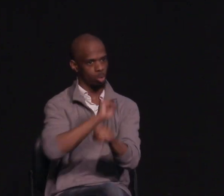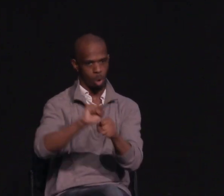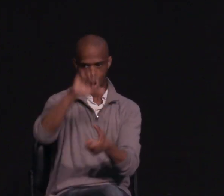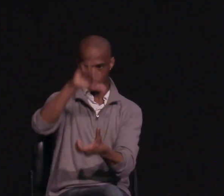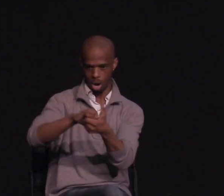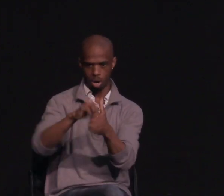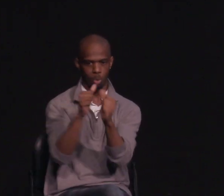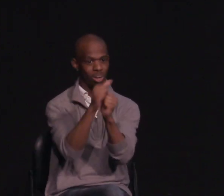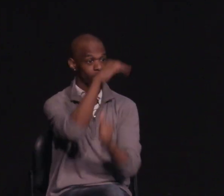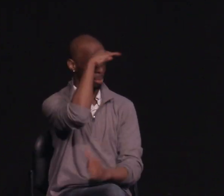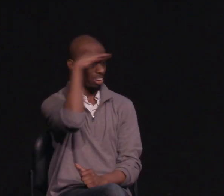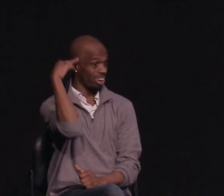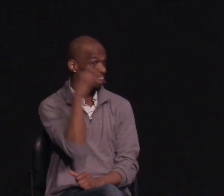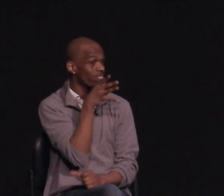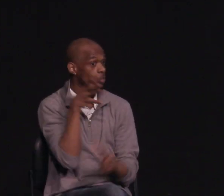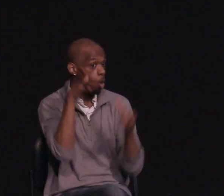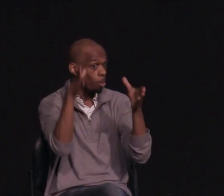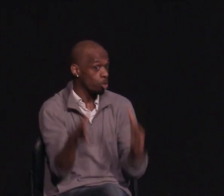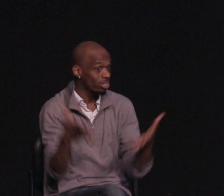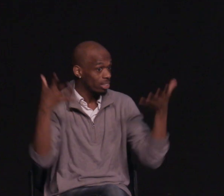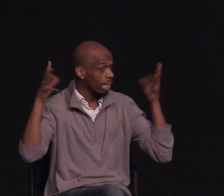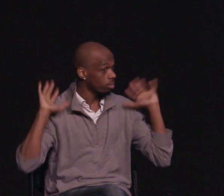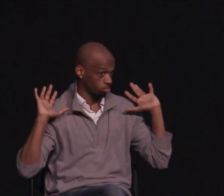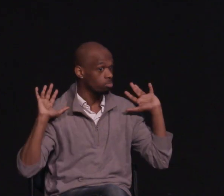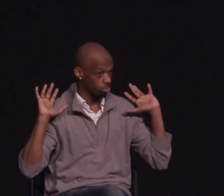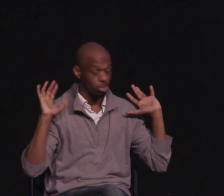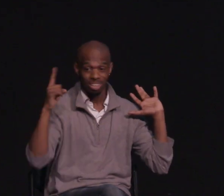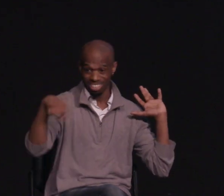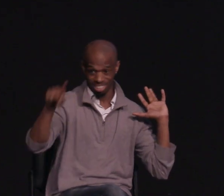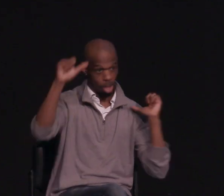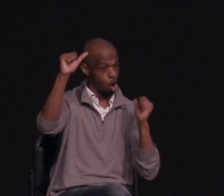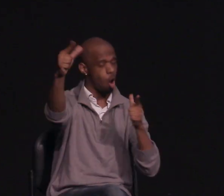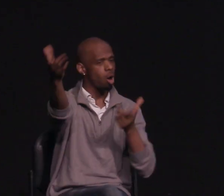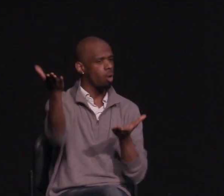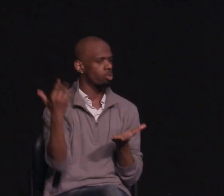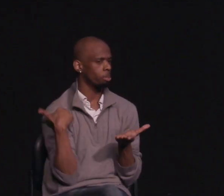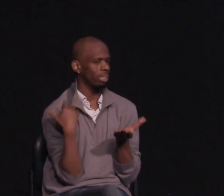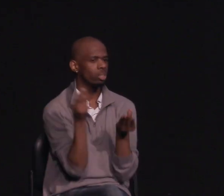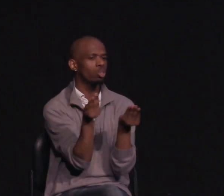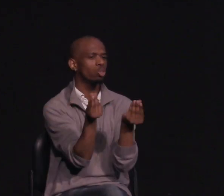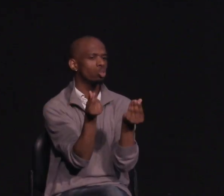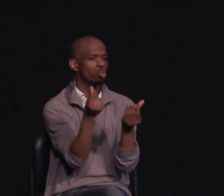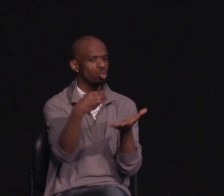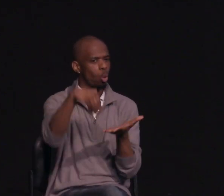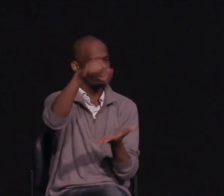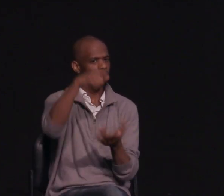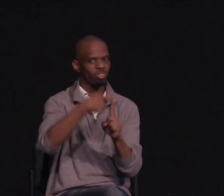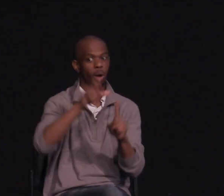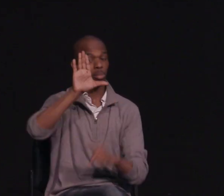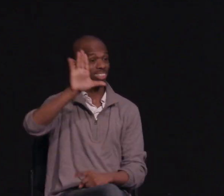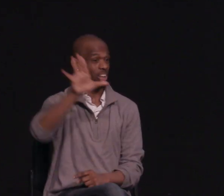The Black farmers actually offered me soil from their farms and so, this is just practice.